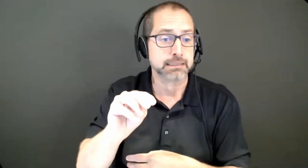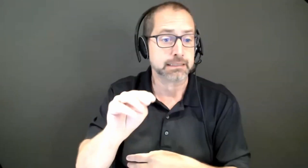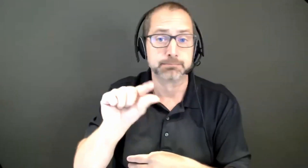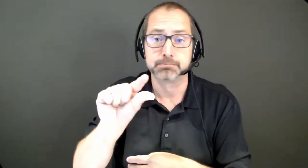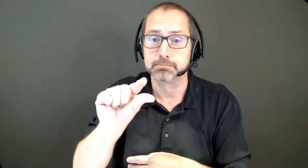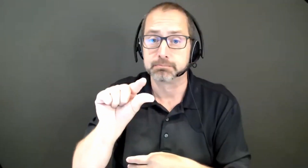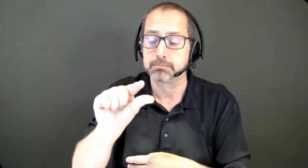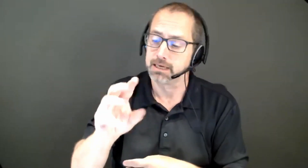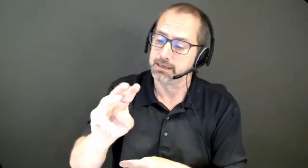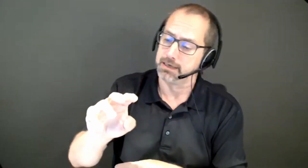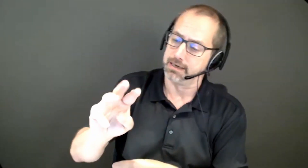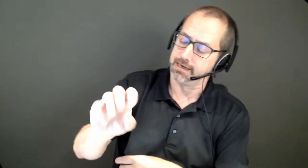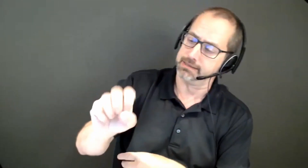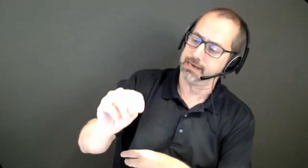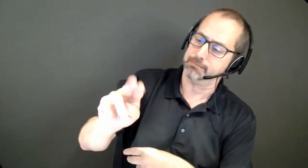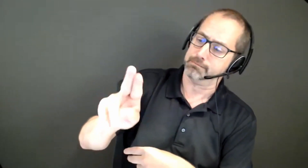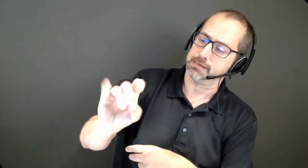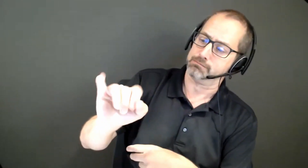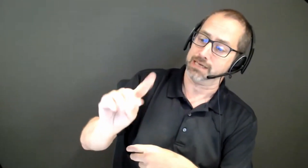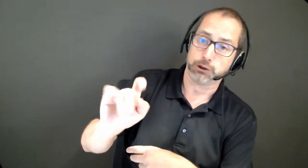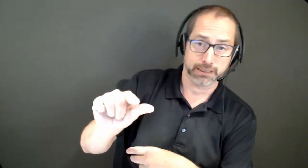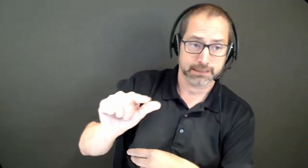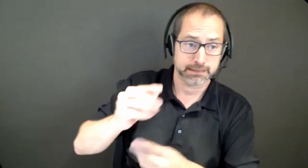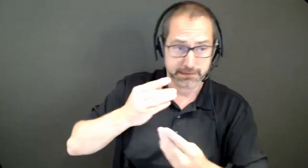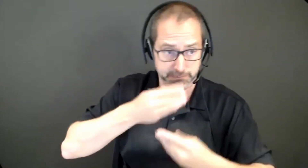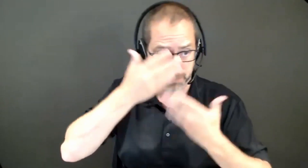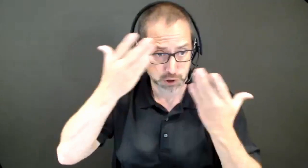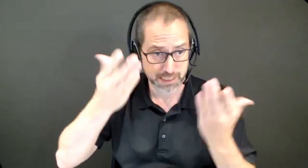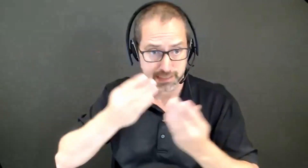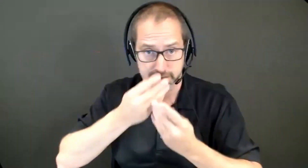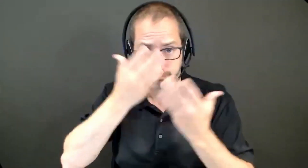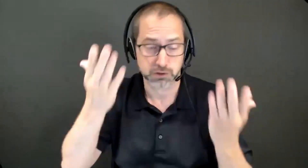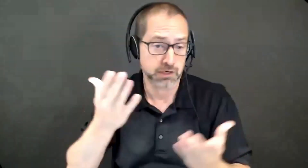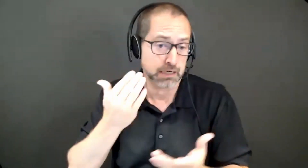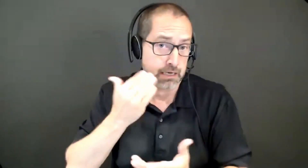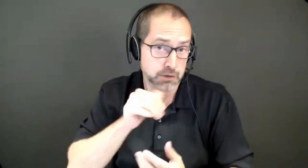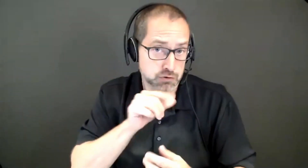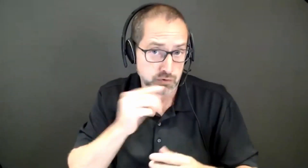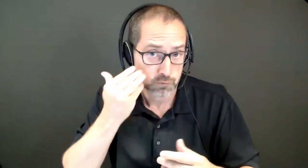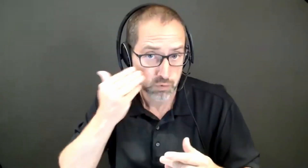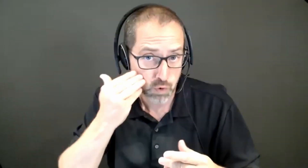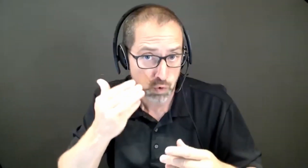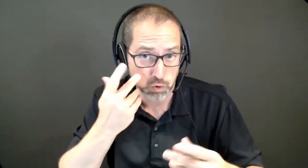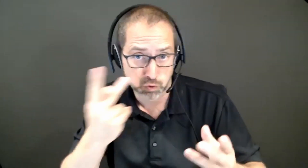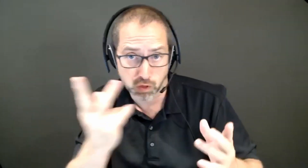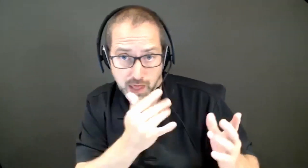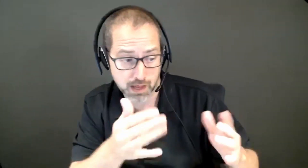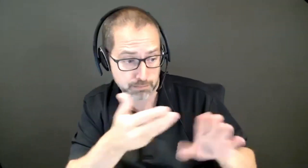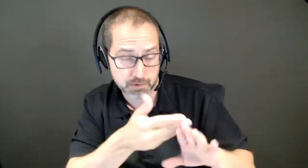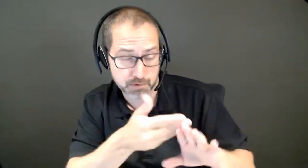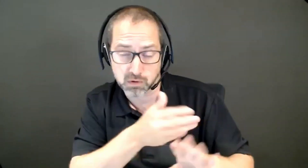of the explanation of smudging or even if they’ve seen this before, but I’ll just take a moment